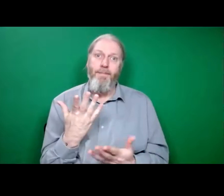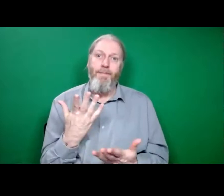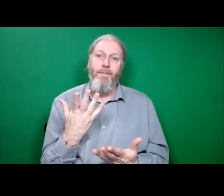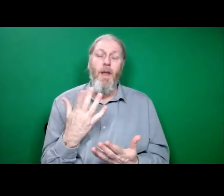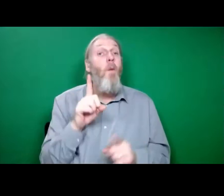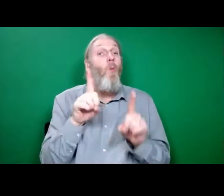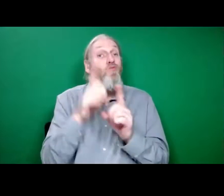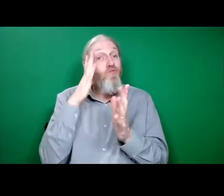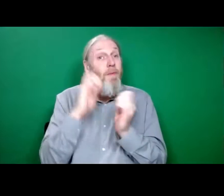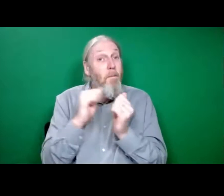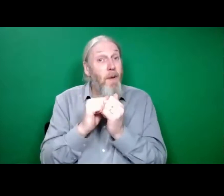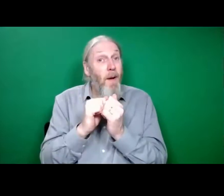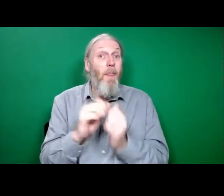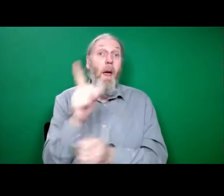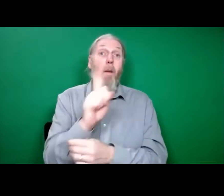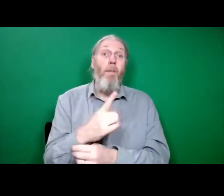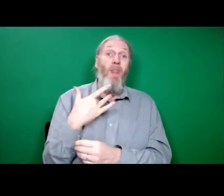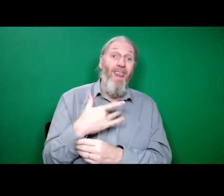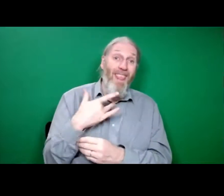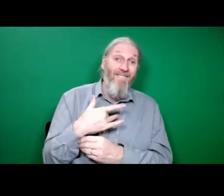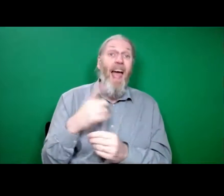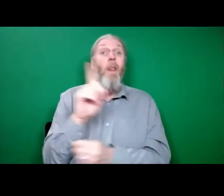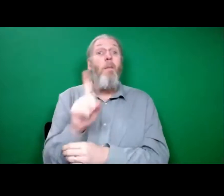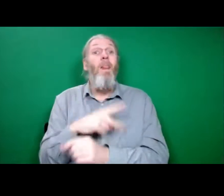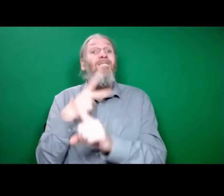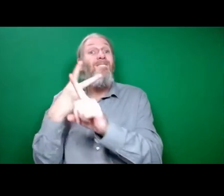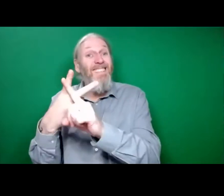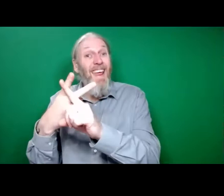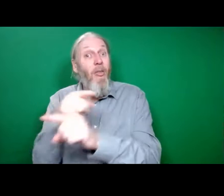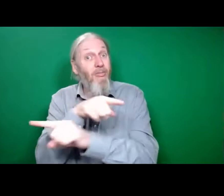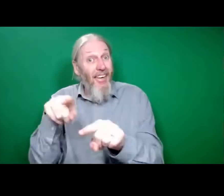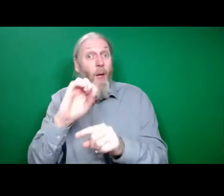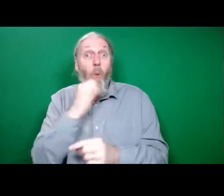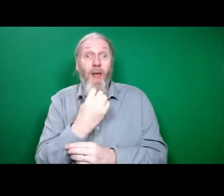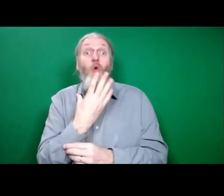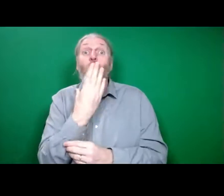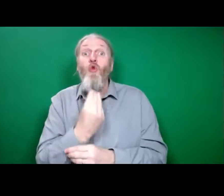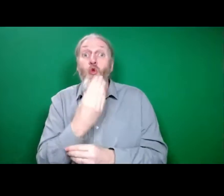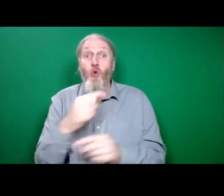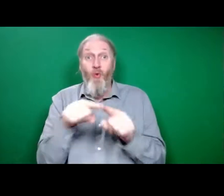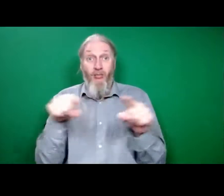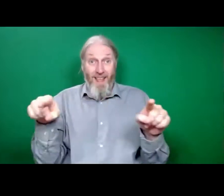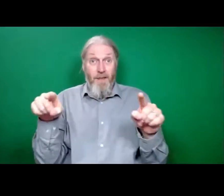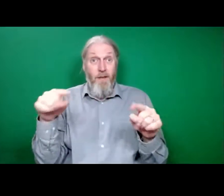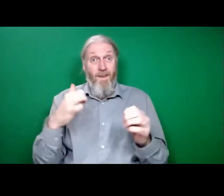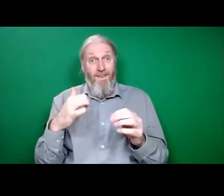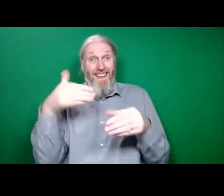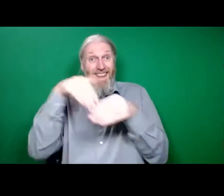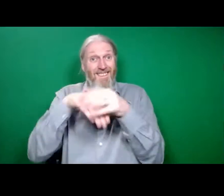this crazy thing we have been living in, is independent retail outlets opening, whether they be bakers or shoe